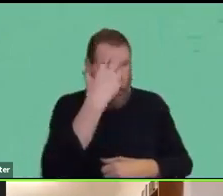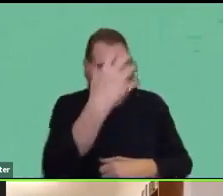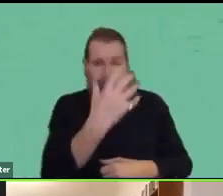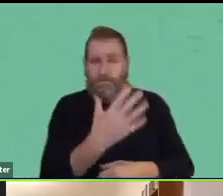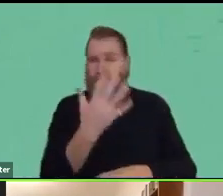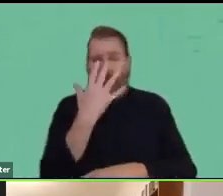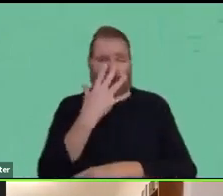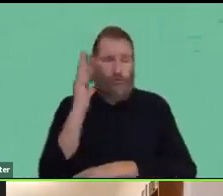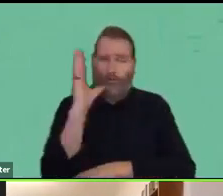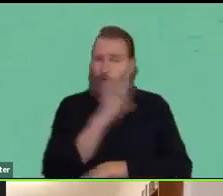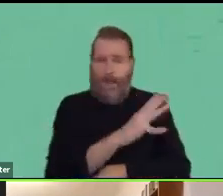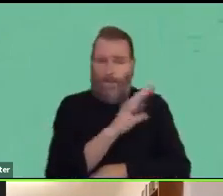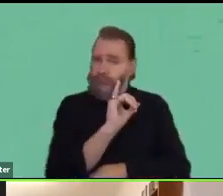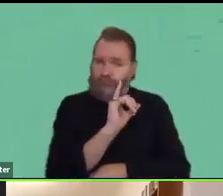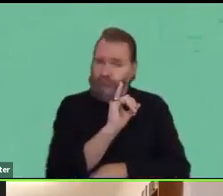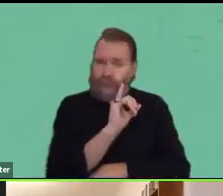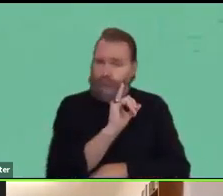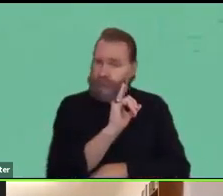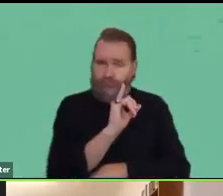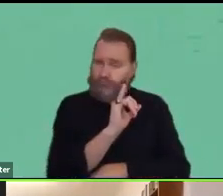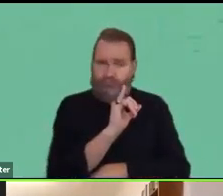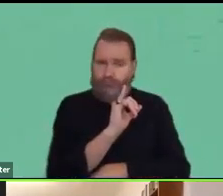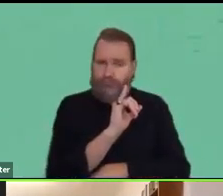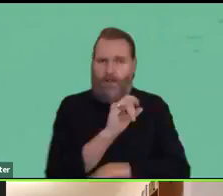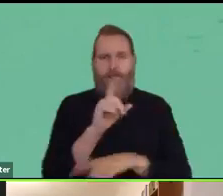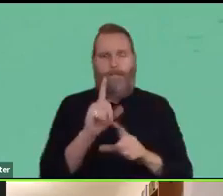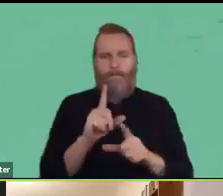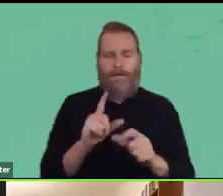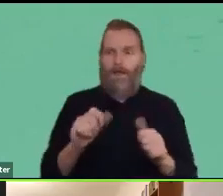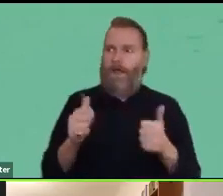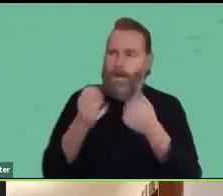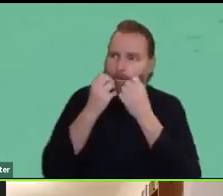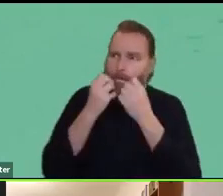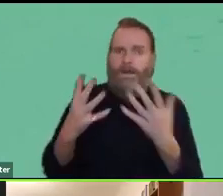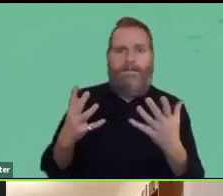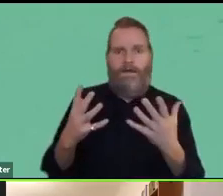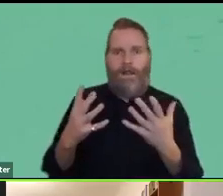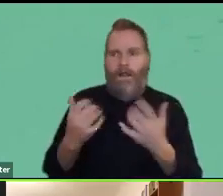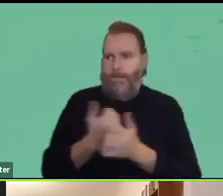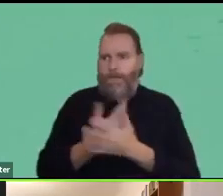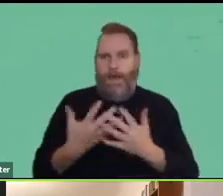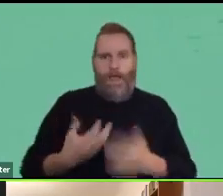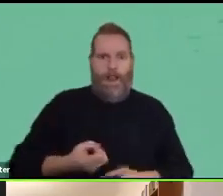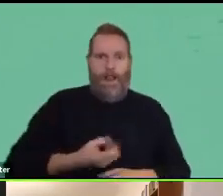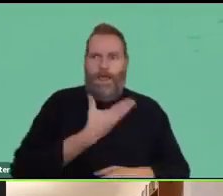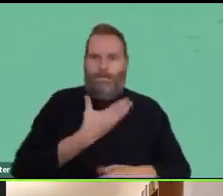it was remarkably refreshing to see a debate that was because we have managed to get a hundred